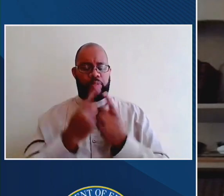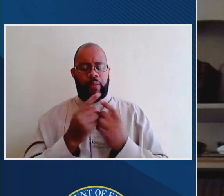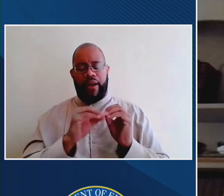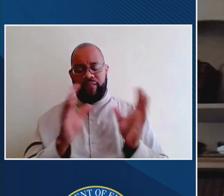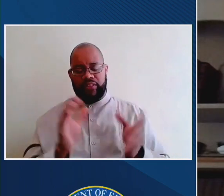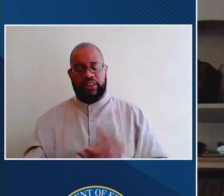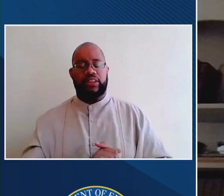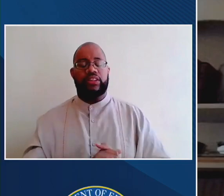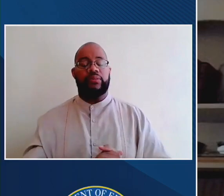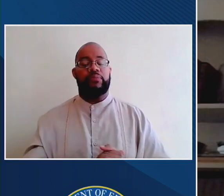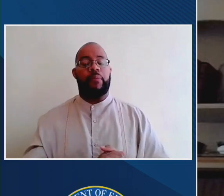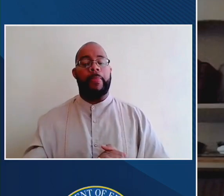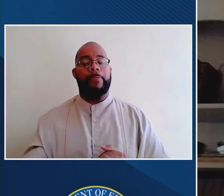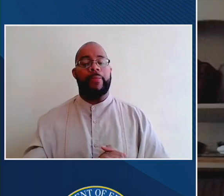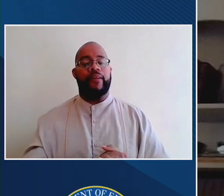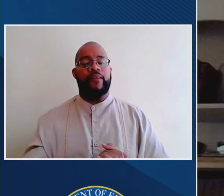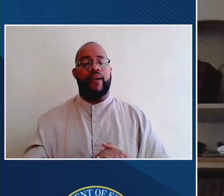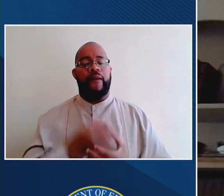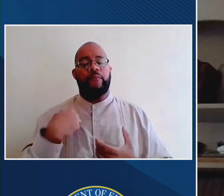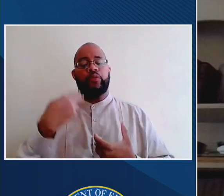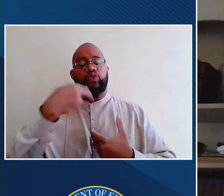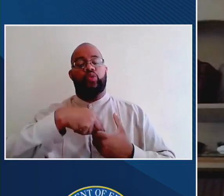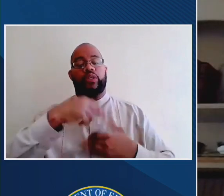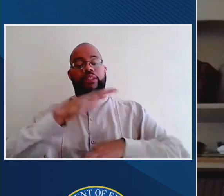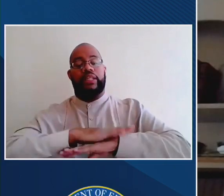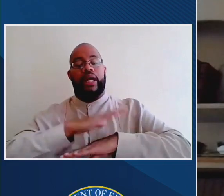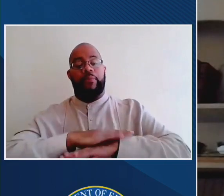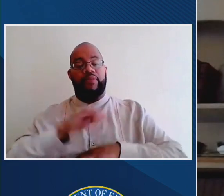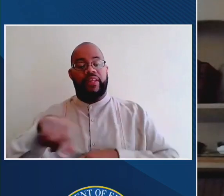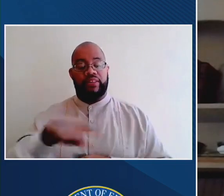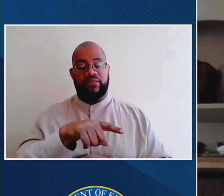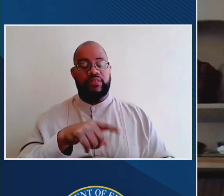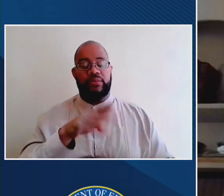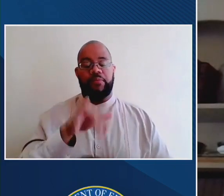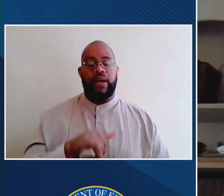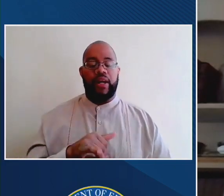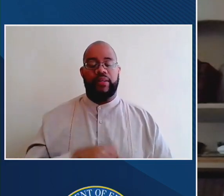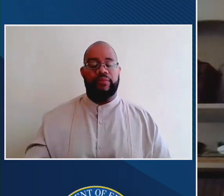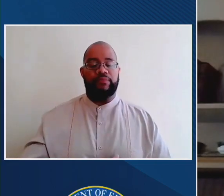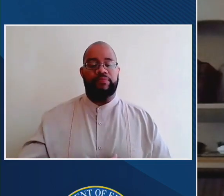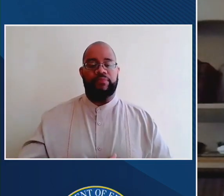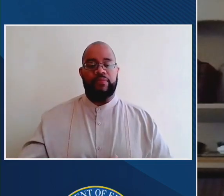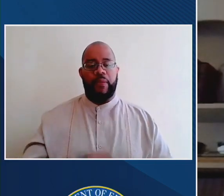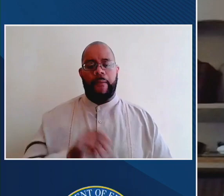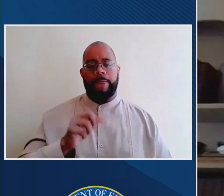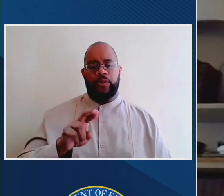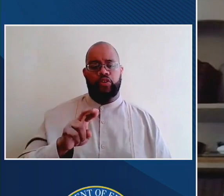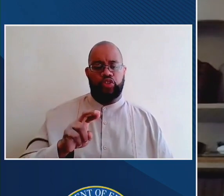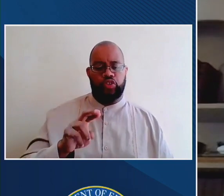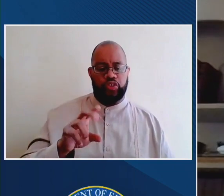I am joined at the table this time around by Mr. David Musser from Federal Student Aid.